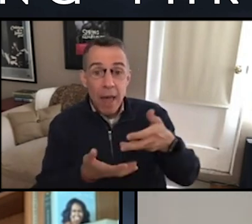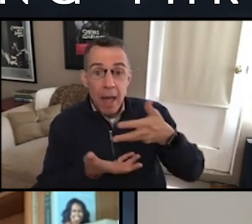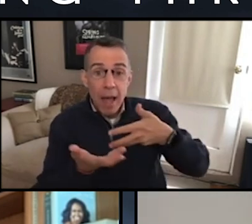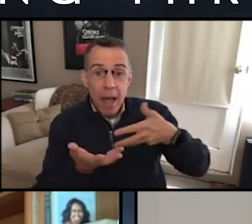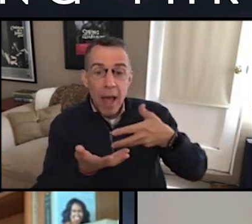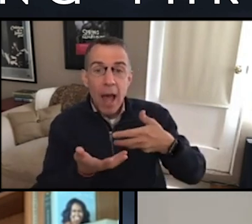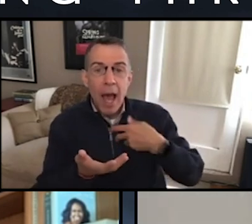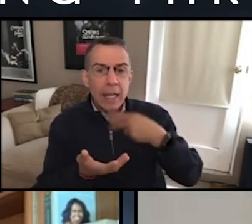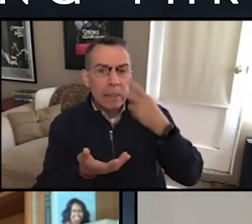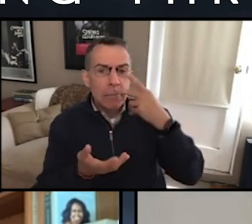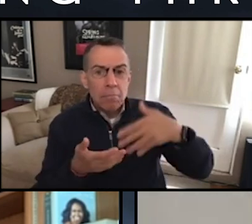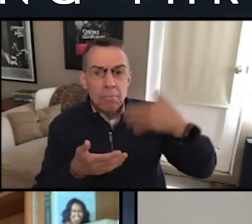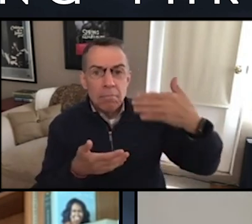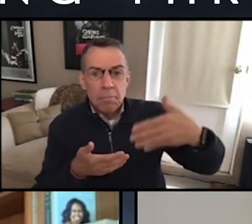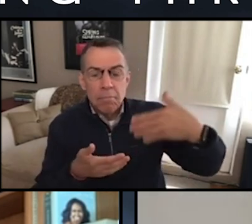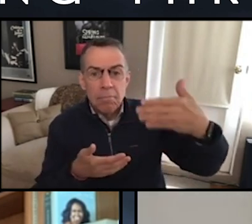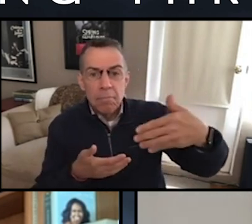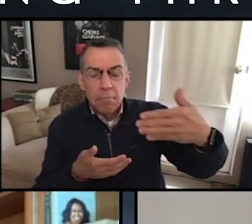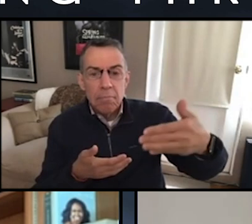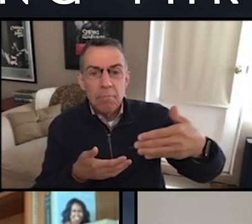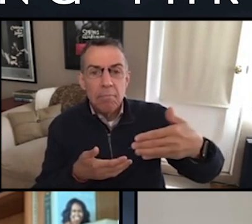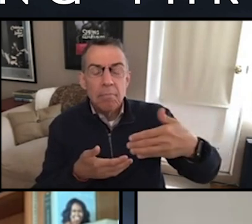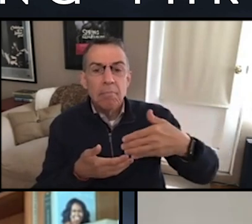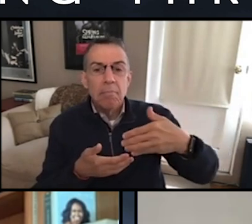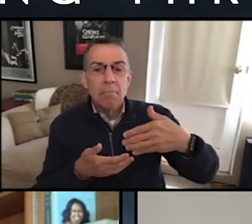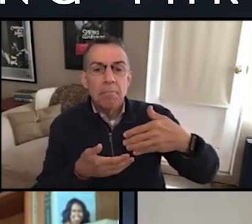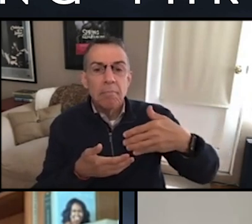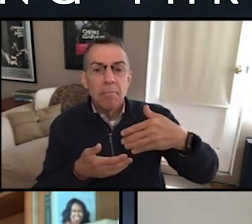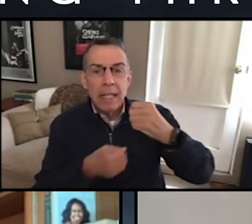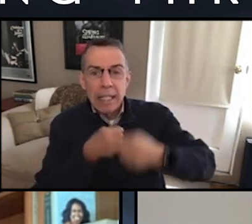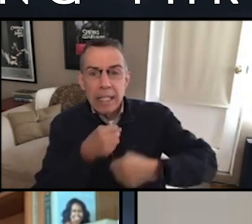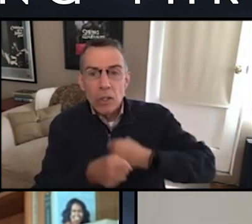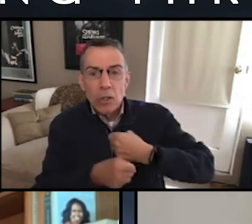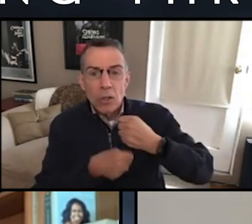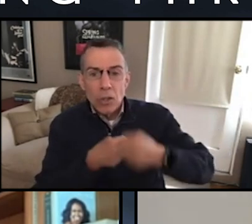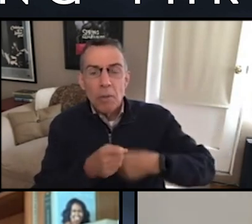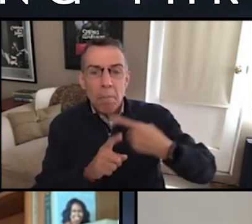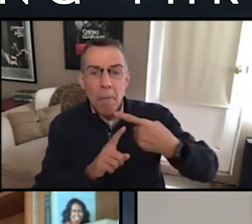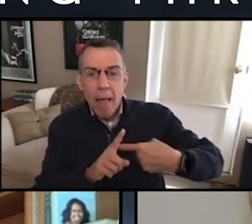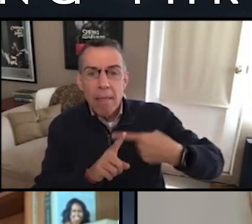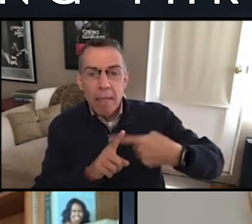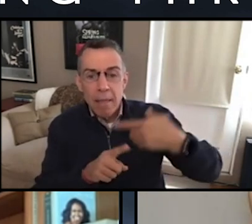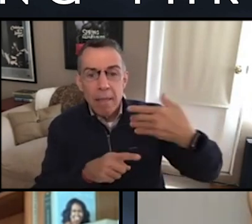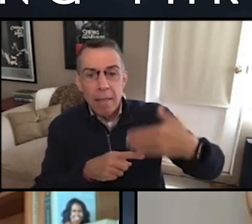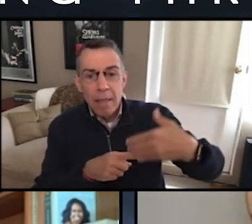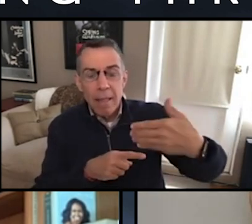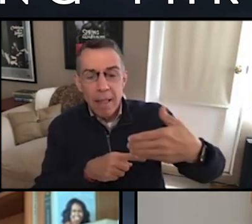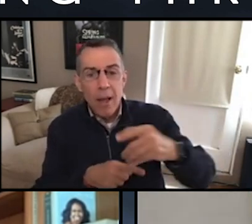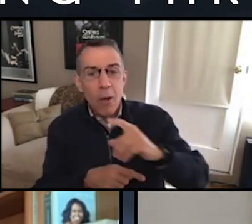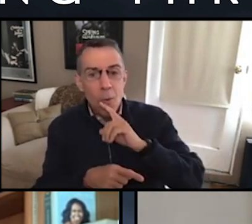like, peppered throughout the years and months. So it was really him where I